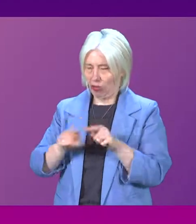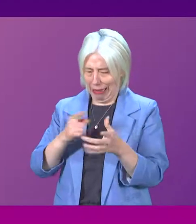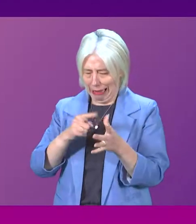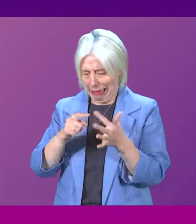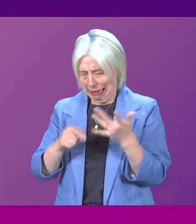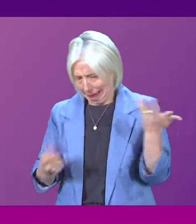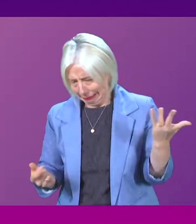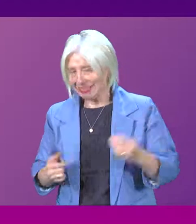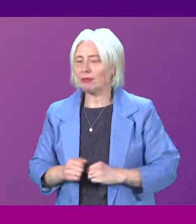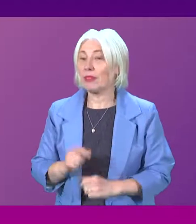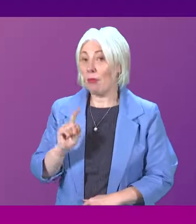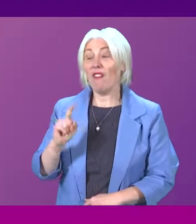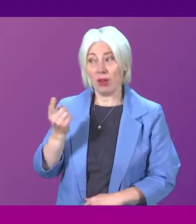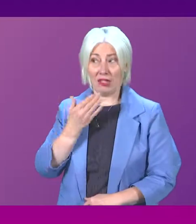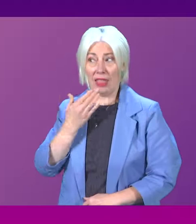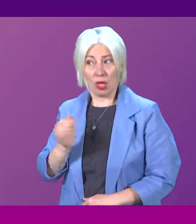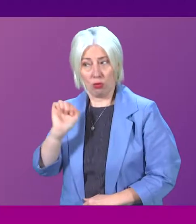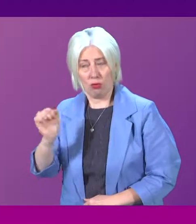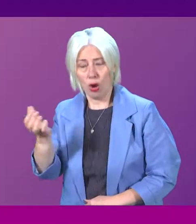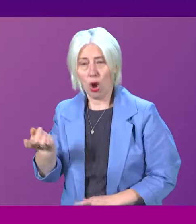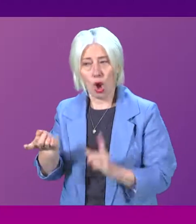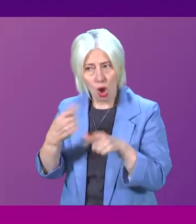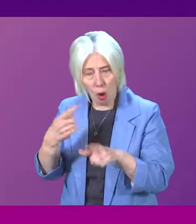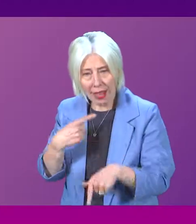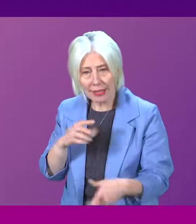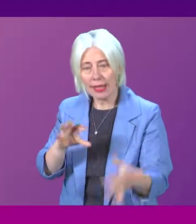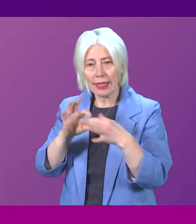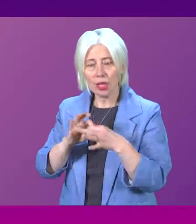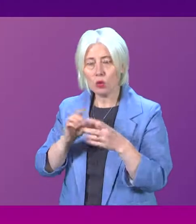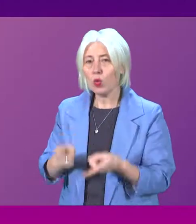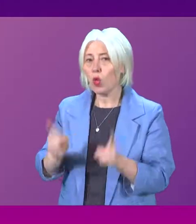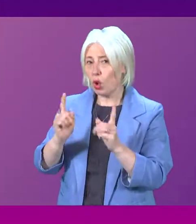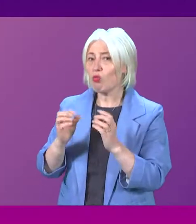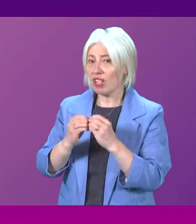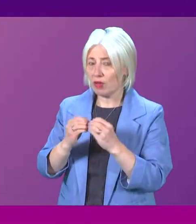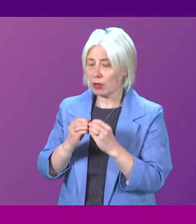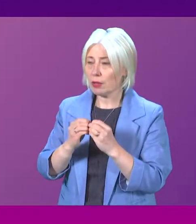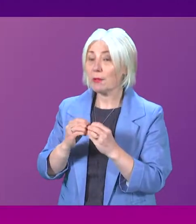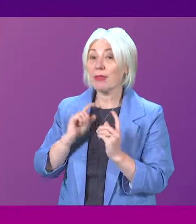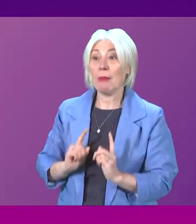First, I welcome Jackie Baillie’s comments on Lord Brailsford’s appointment.